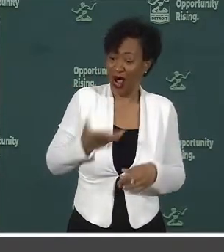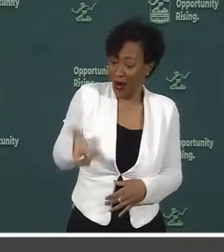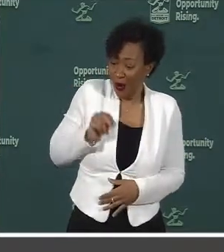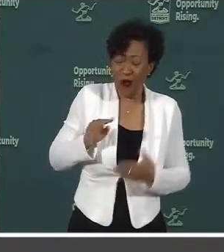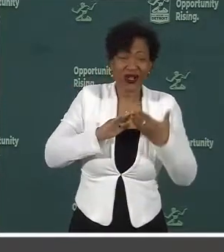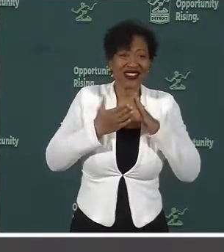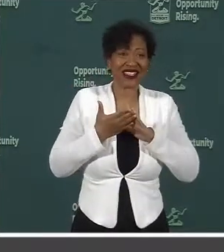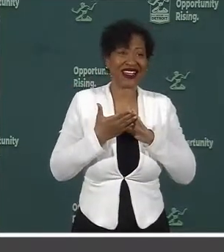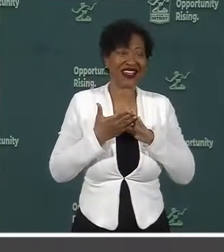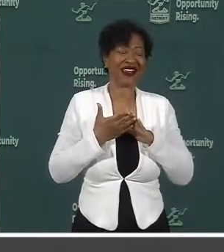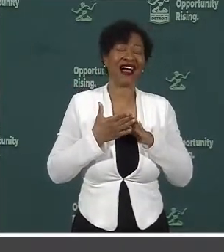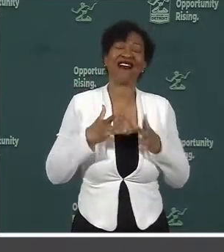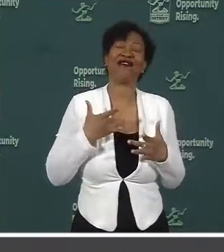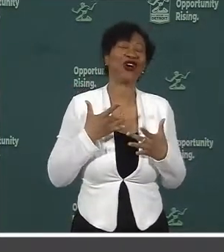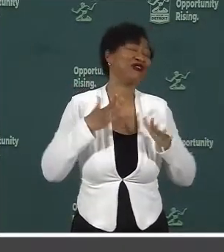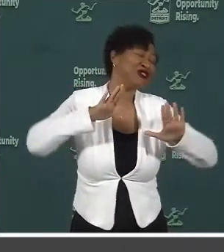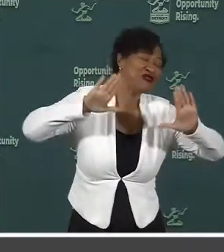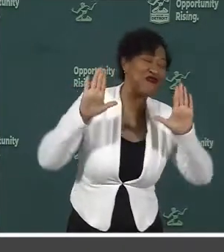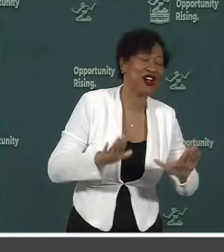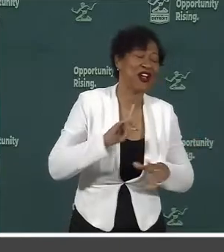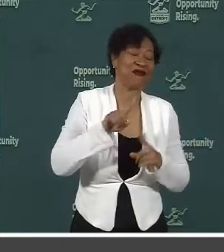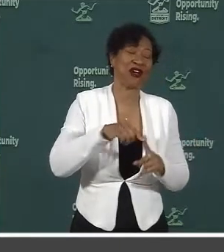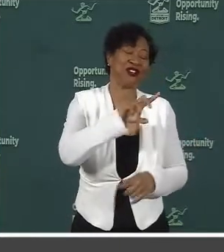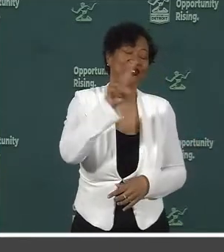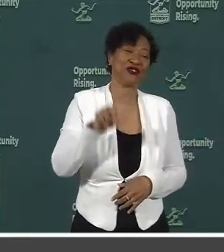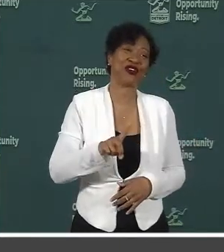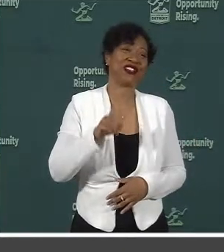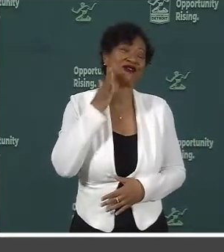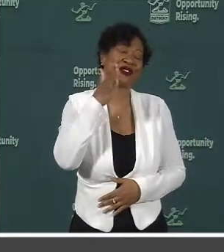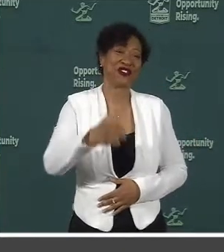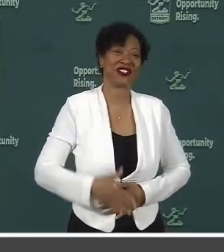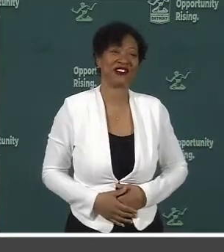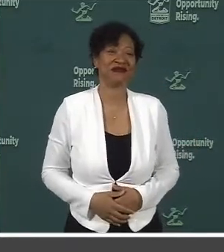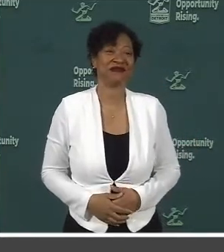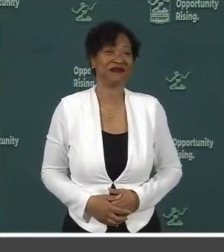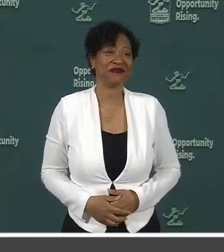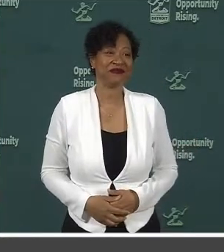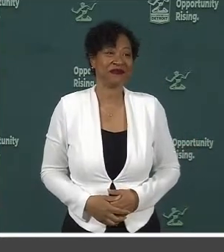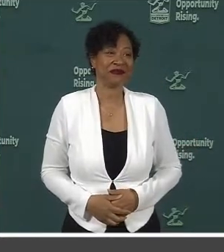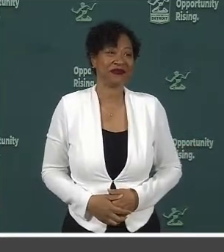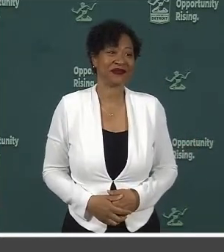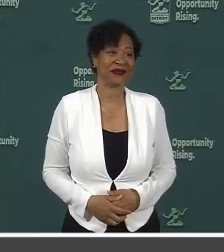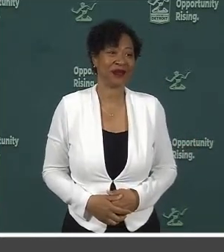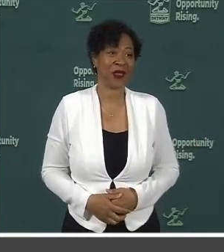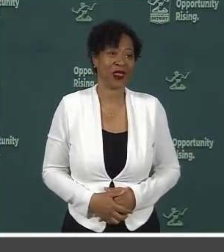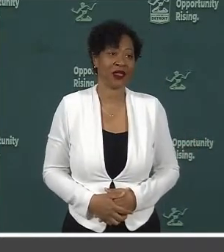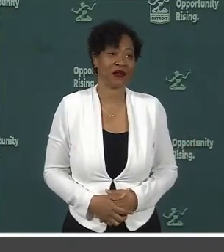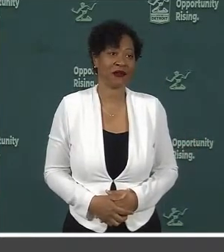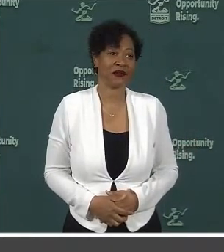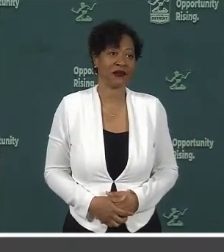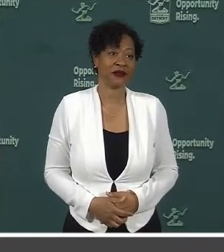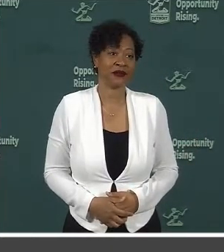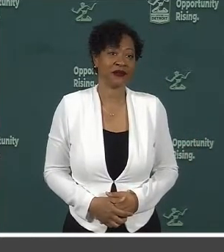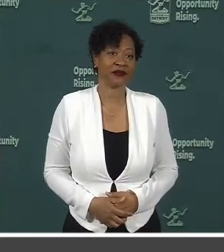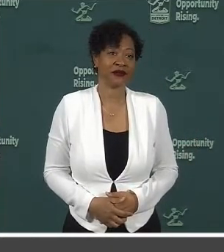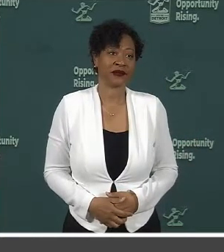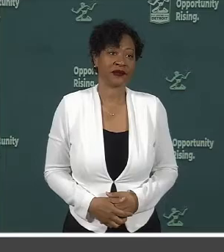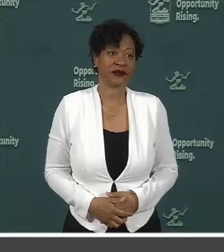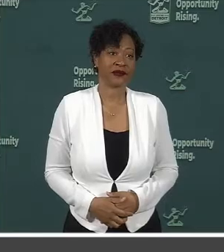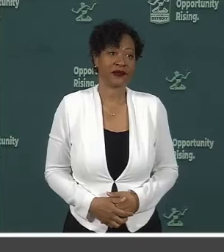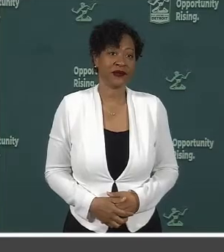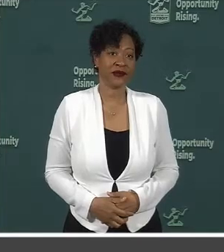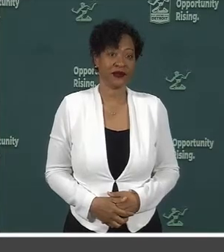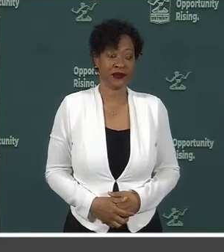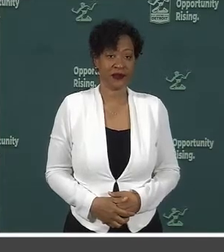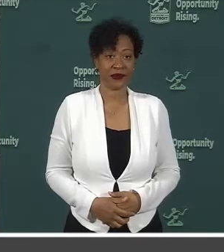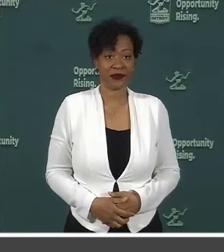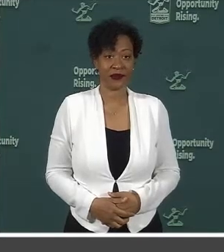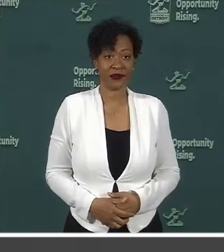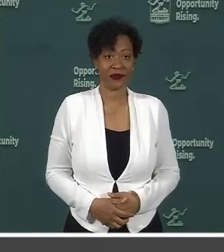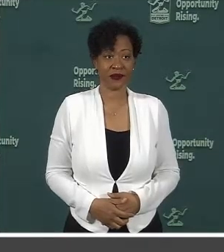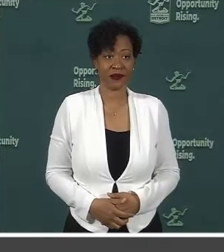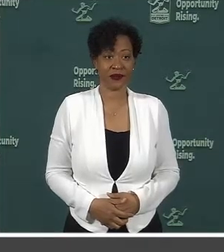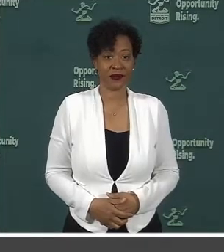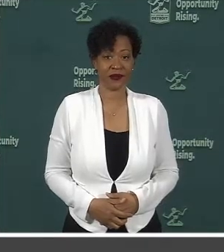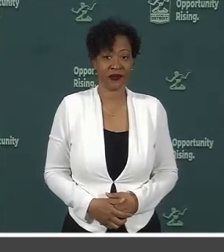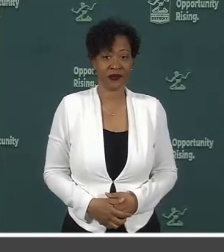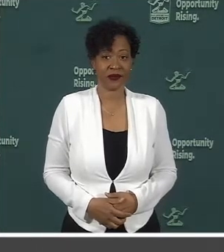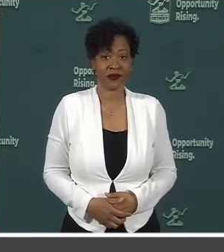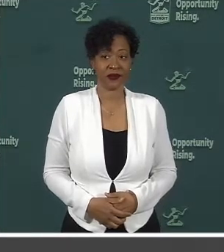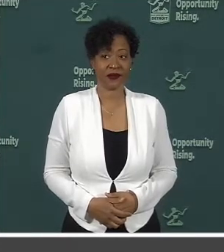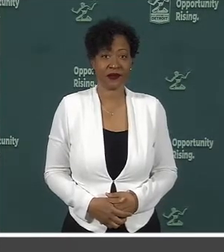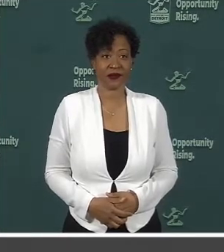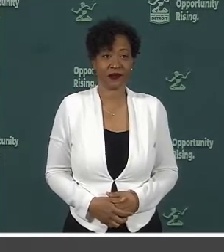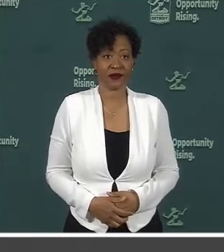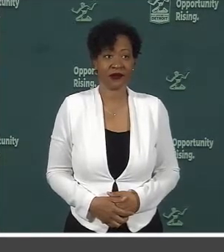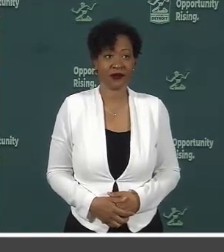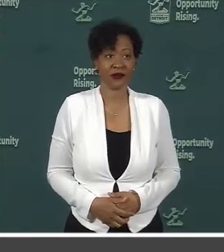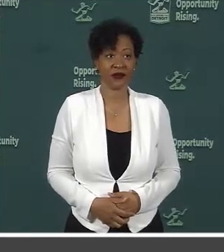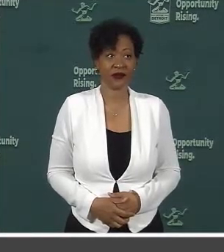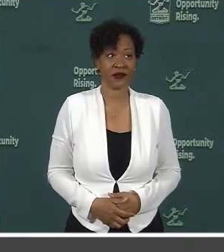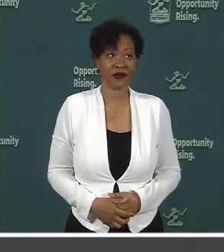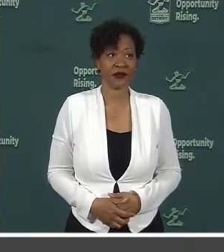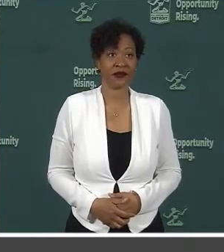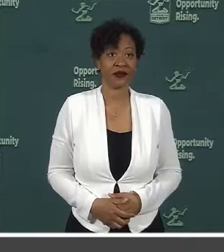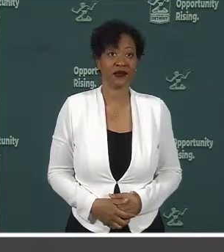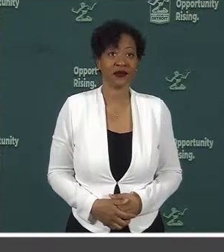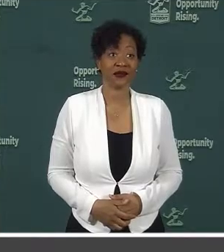FUTURE SO ISN'T THAT SPECIAL